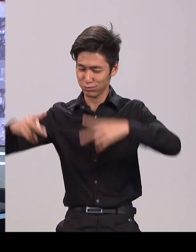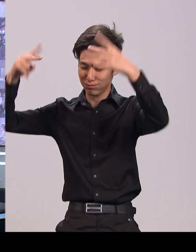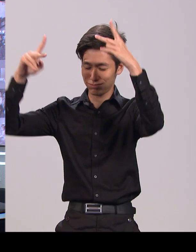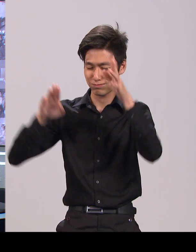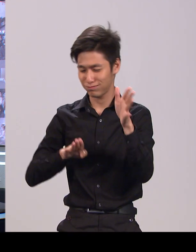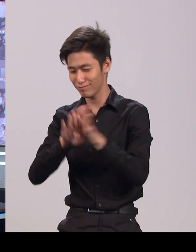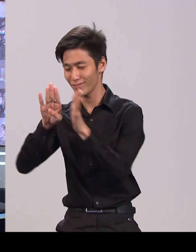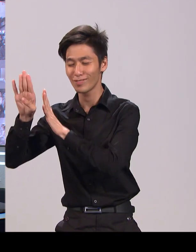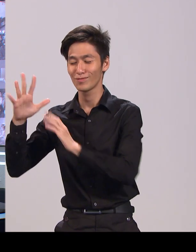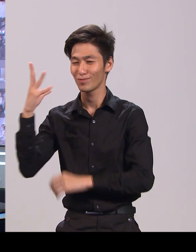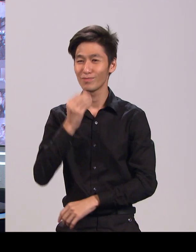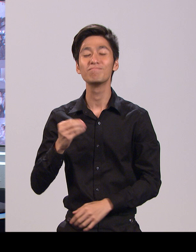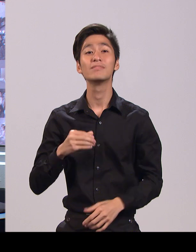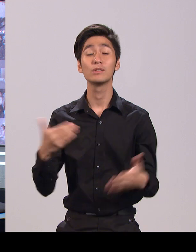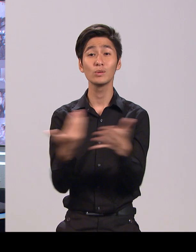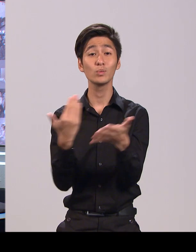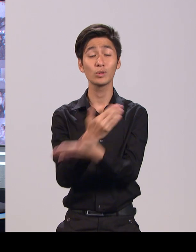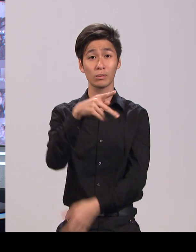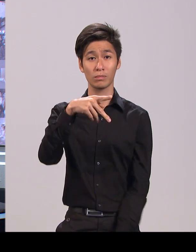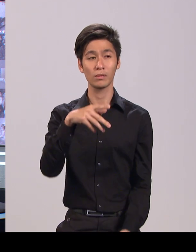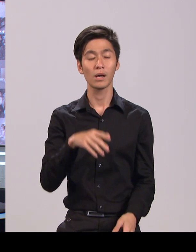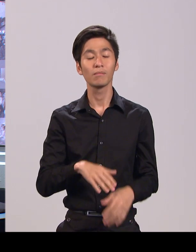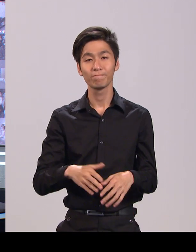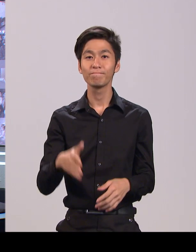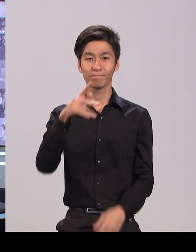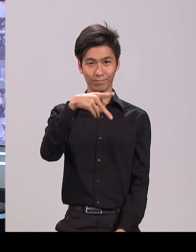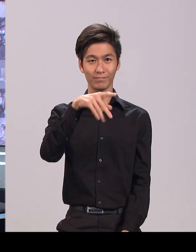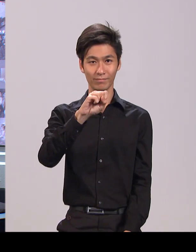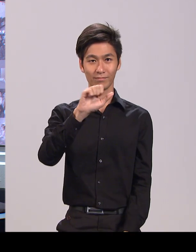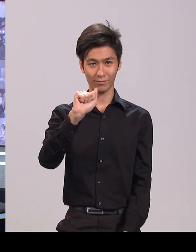The PSA Port at Tanjong Pagar and Pasir Panjang